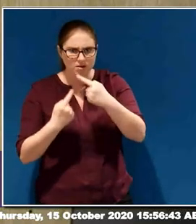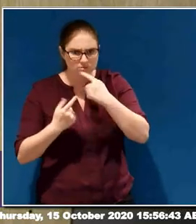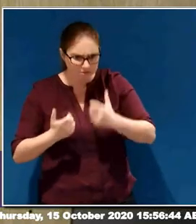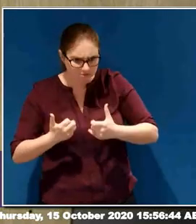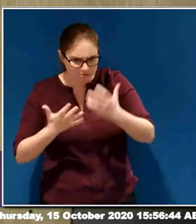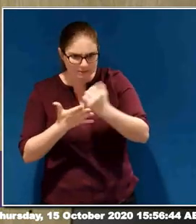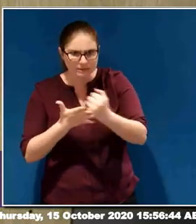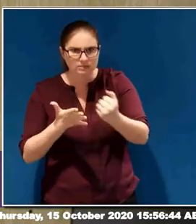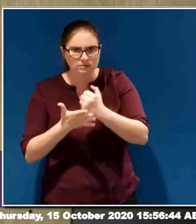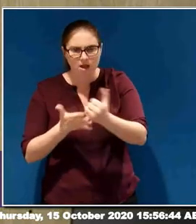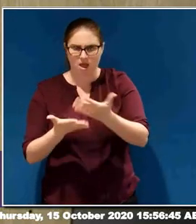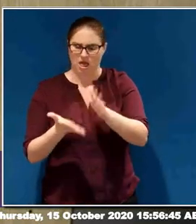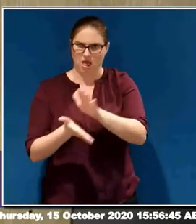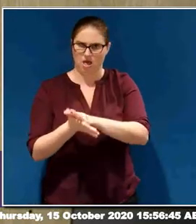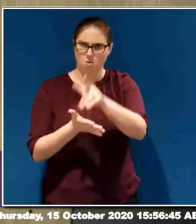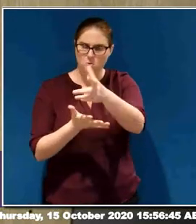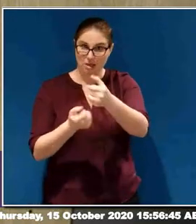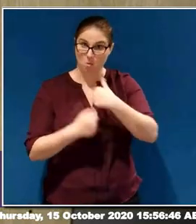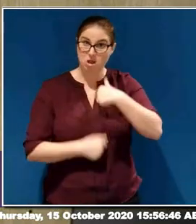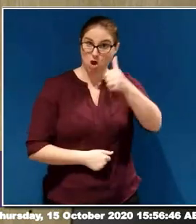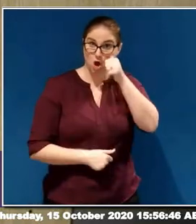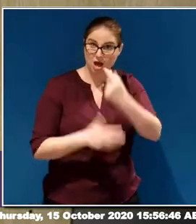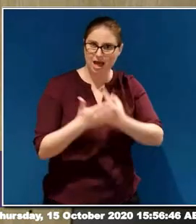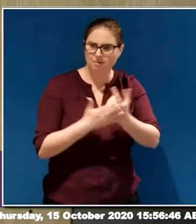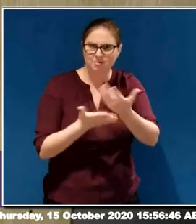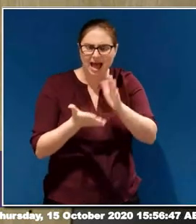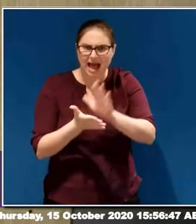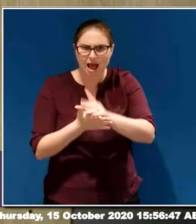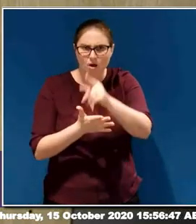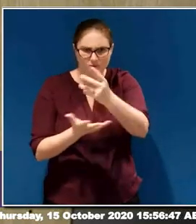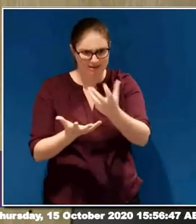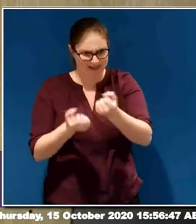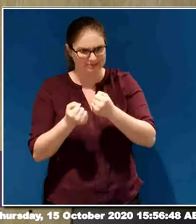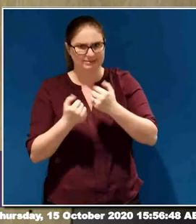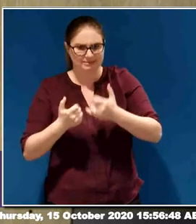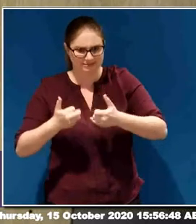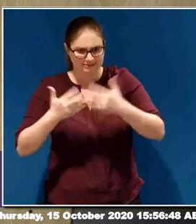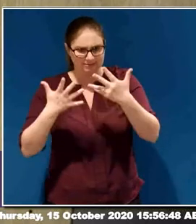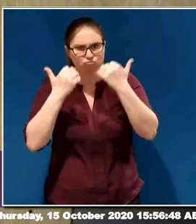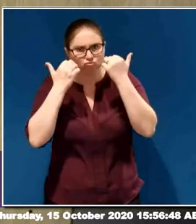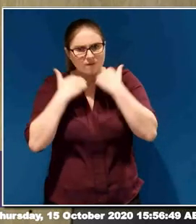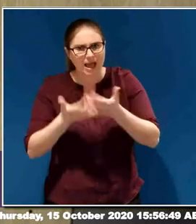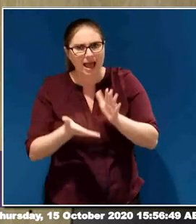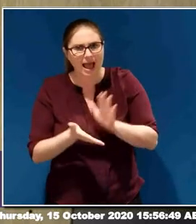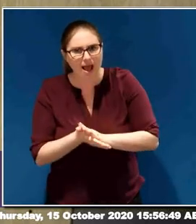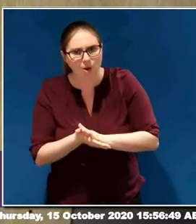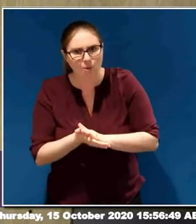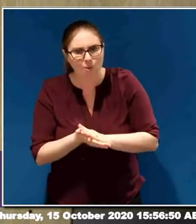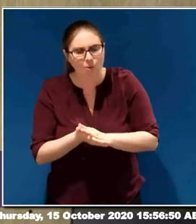So there are - there is a pattern there, most definitely.